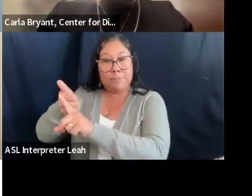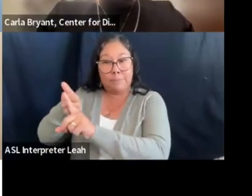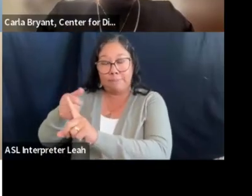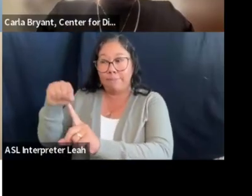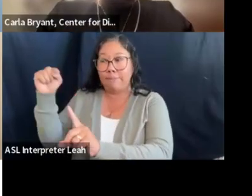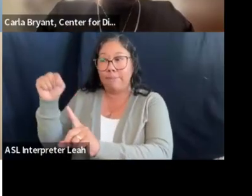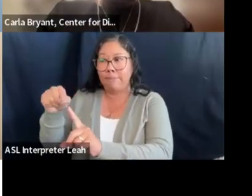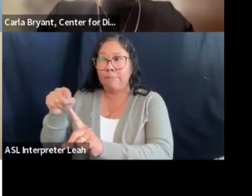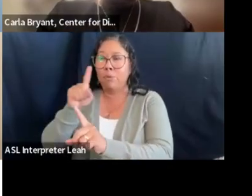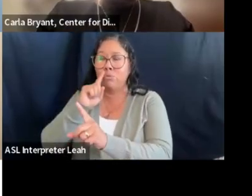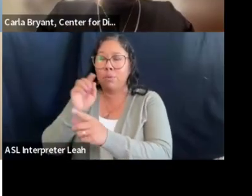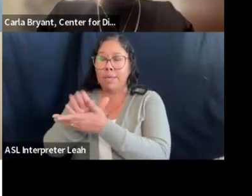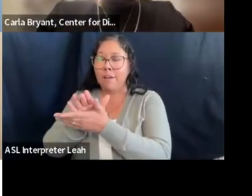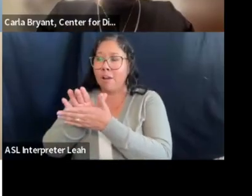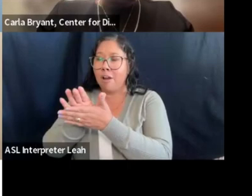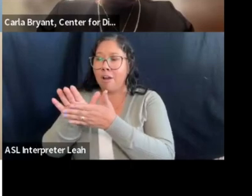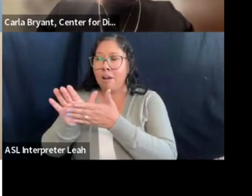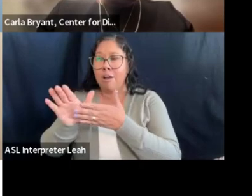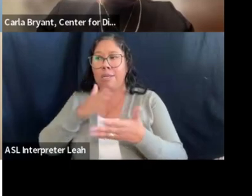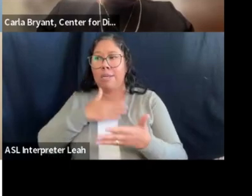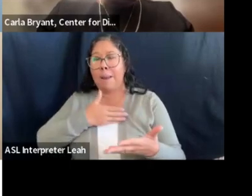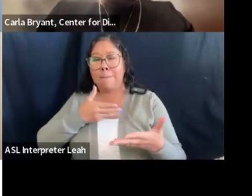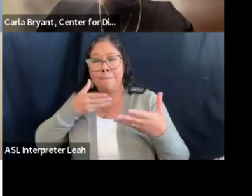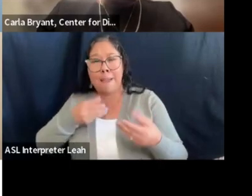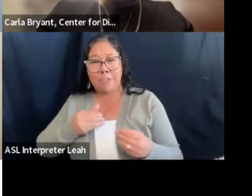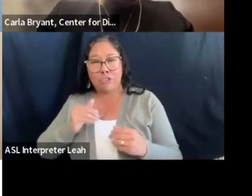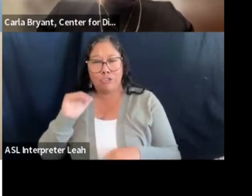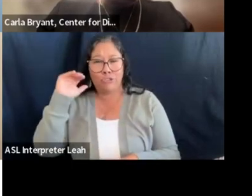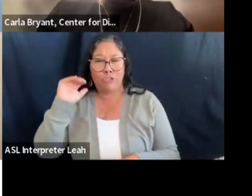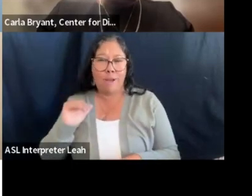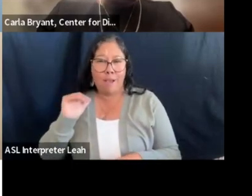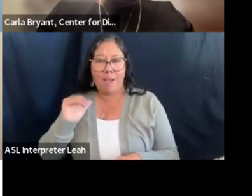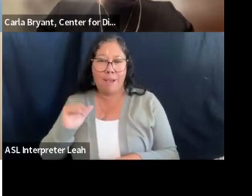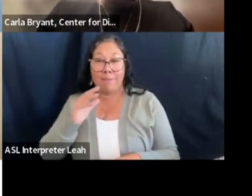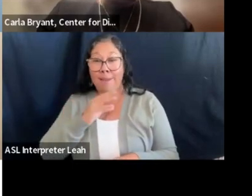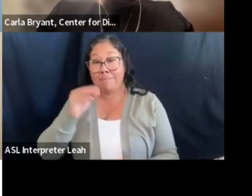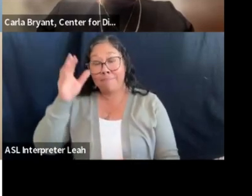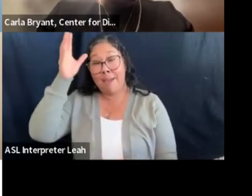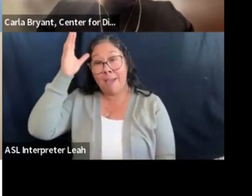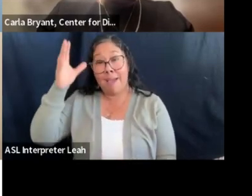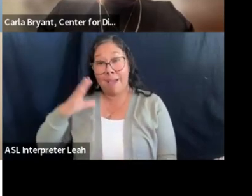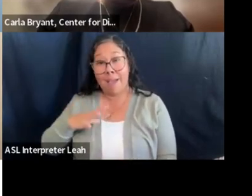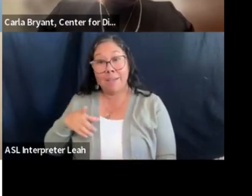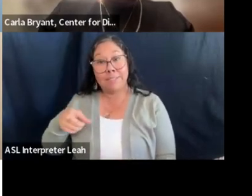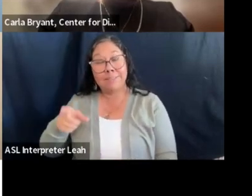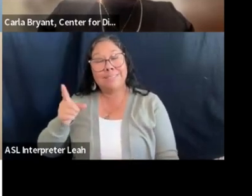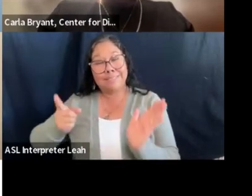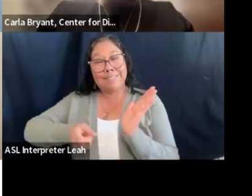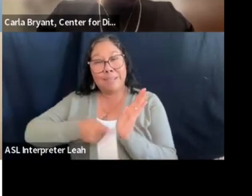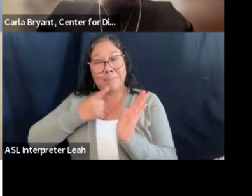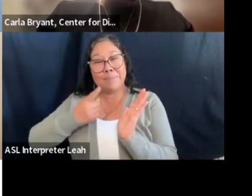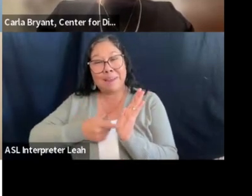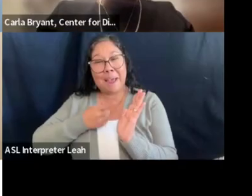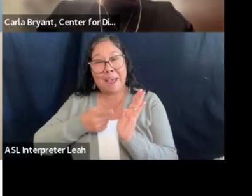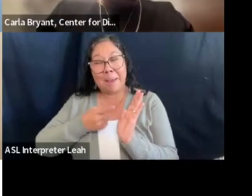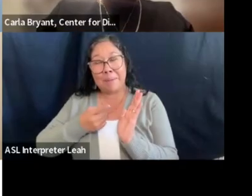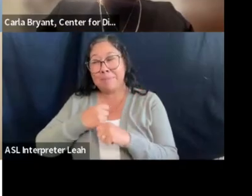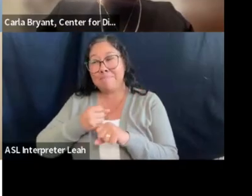a kind and compassionate child student and man. He did sometimes do some poor decision- making,